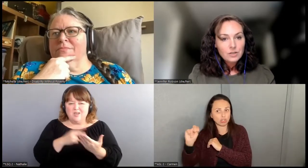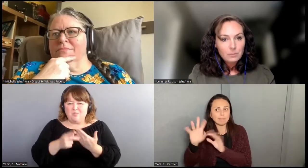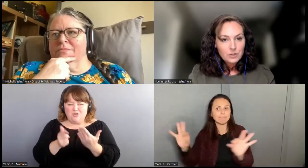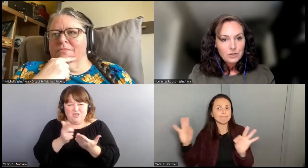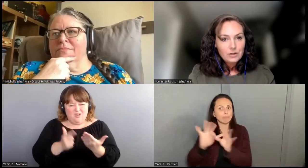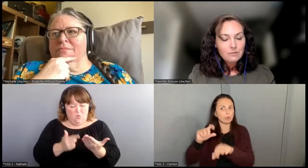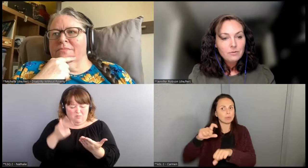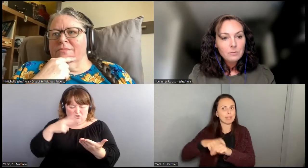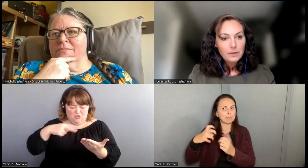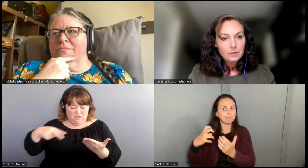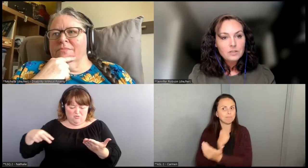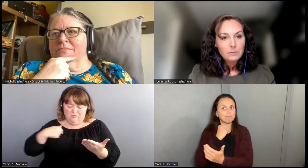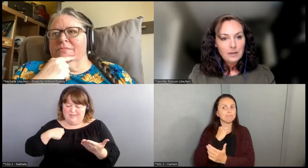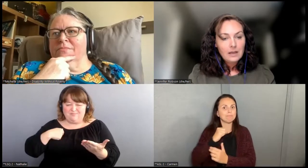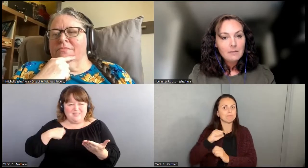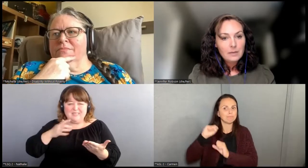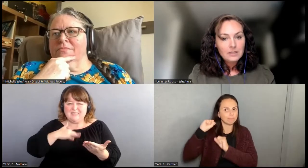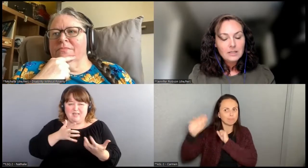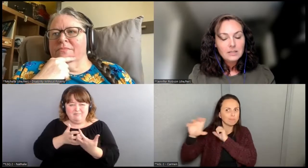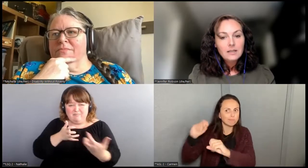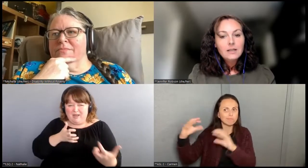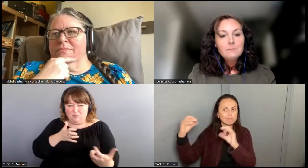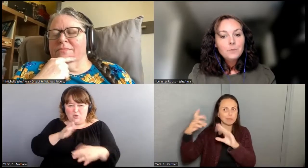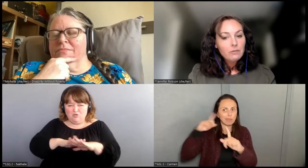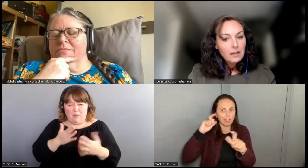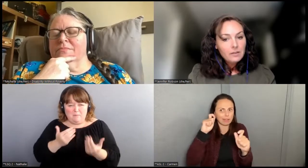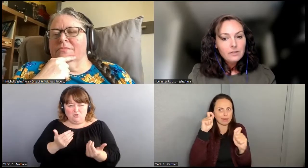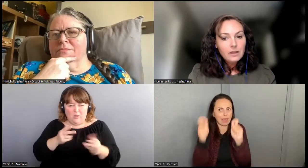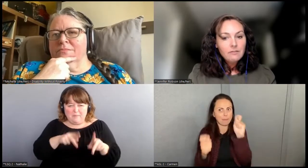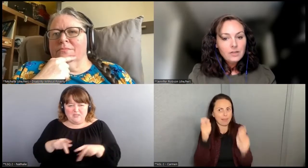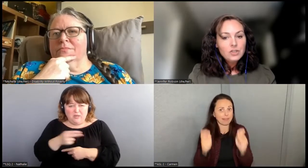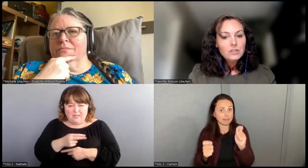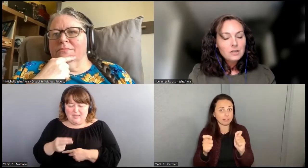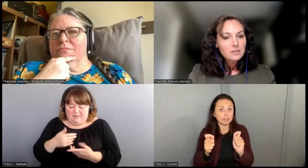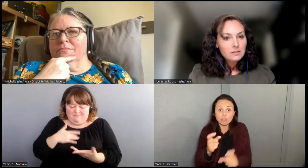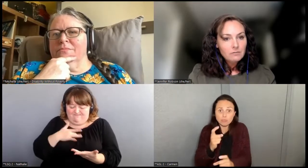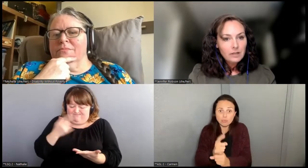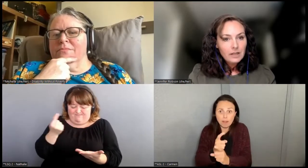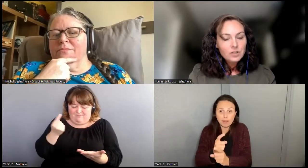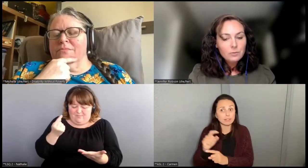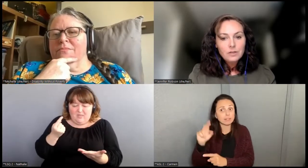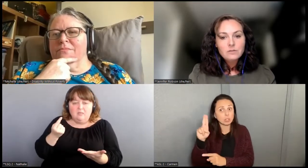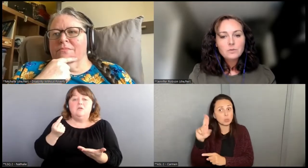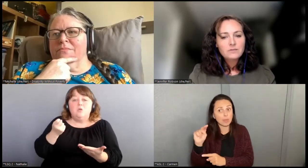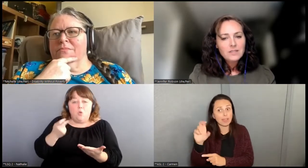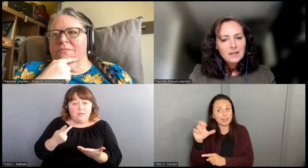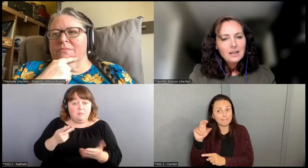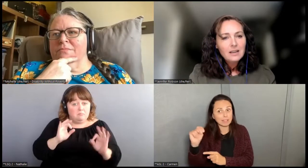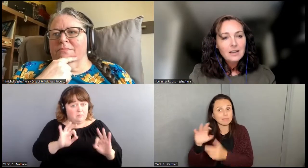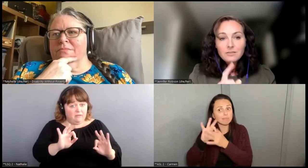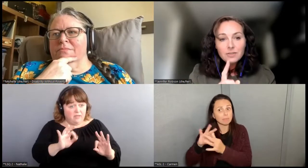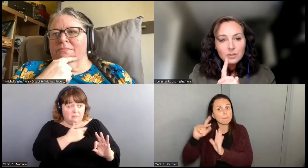OPPORTUNITY FOR THE BILL TO BE AMENDED. YOU ARE RIGHT, THE CONVENTION RELATES TO DIGNITY,